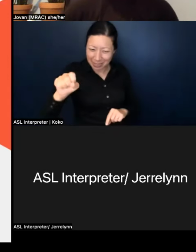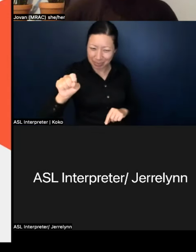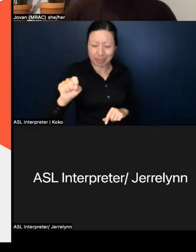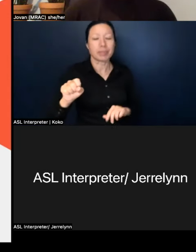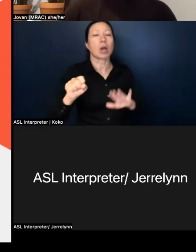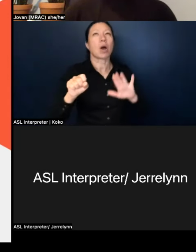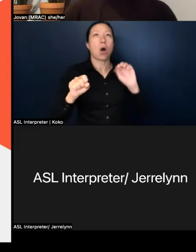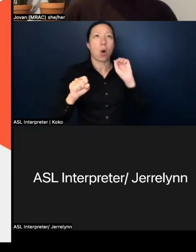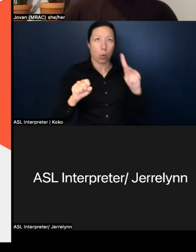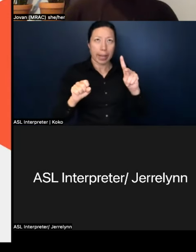Okay, so, can,